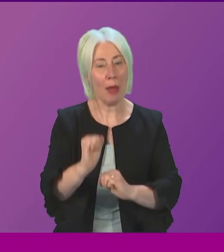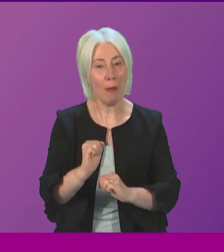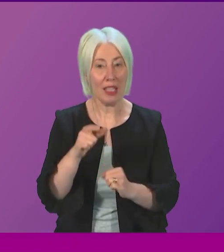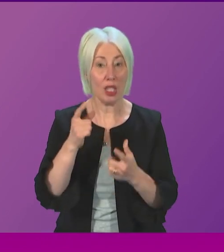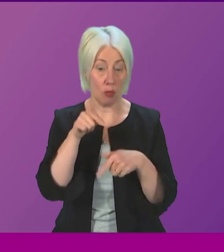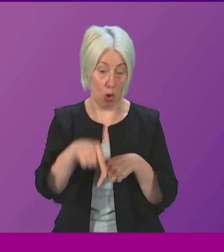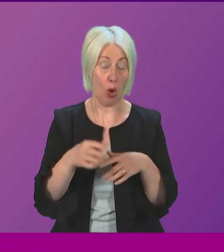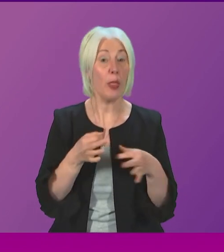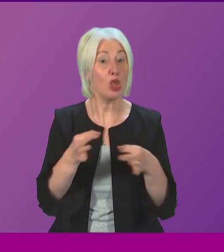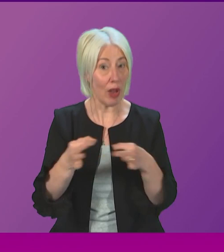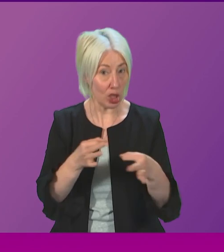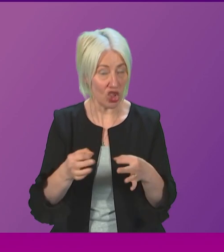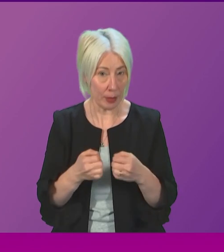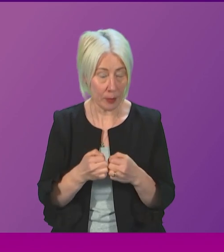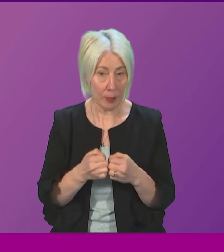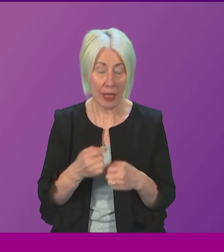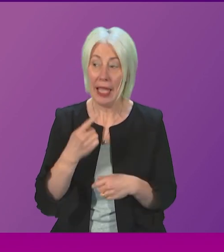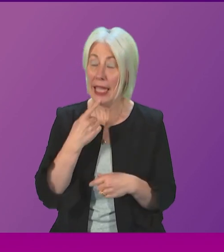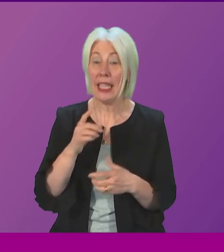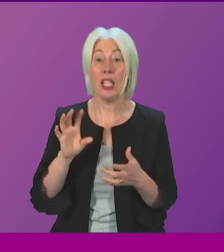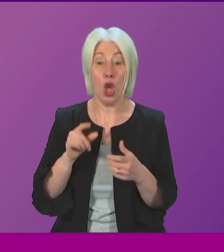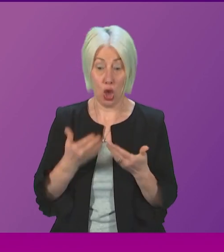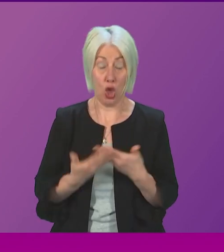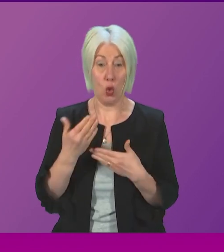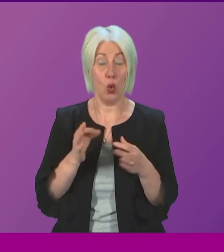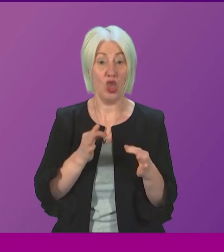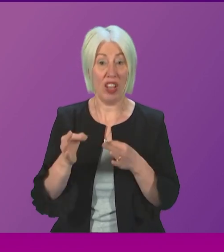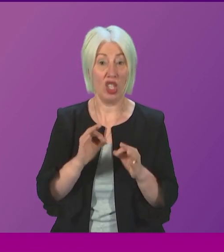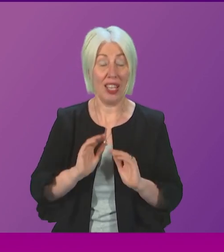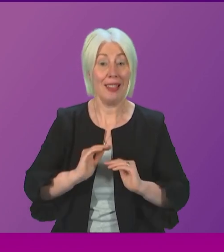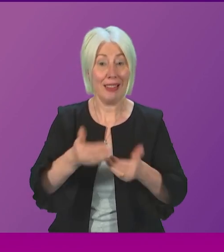Further, the First Minister said that the related strategy delivery plan will be announced by the end of the year.